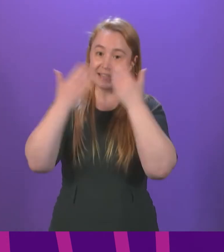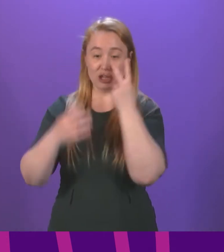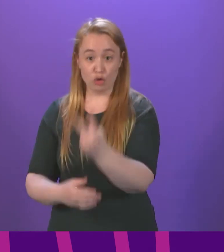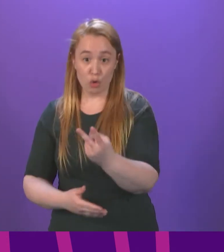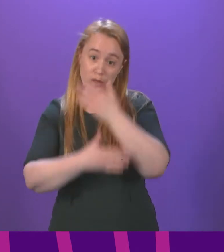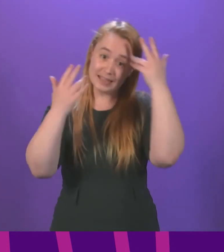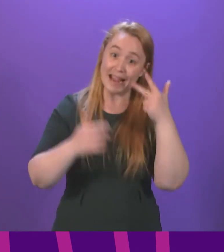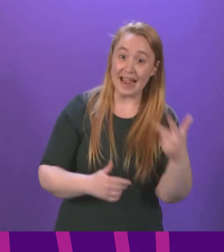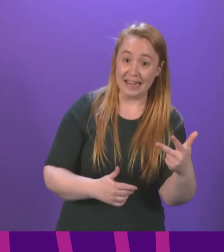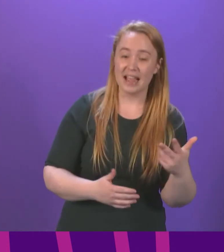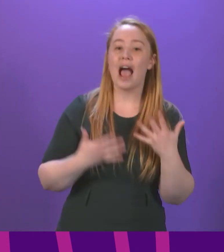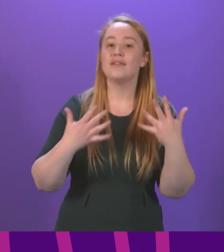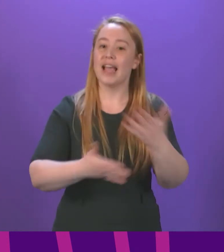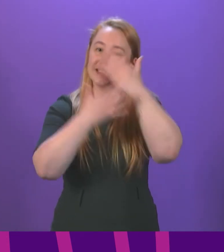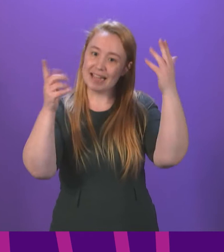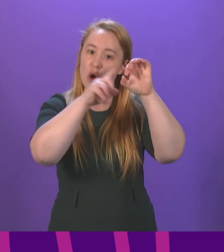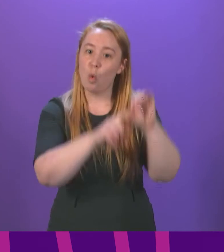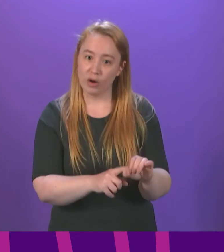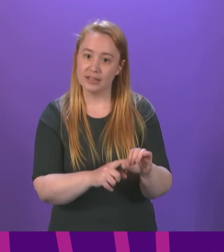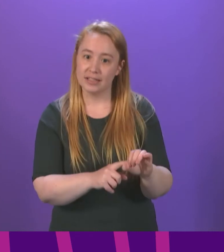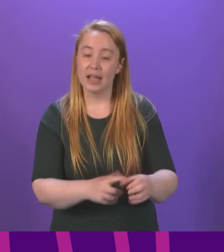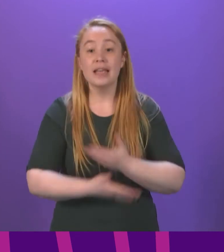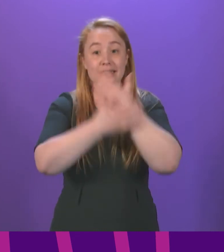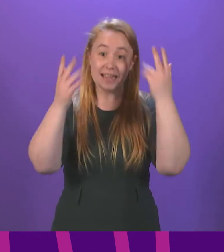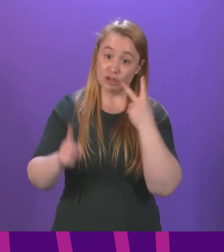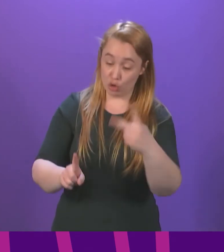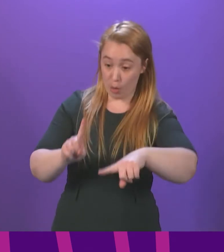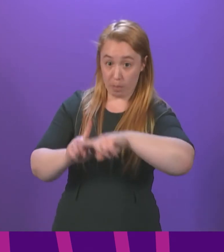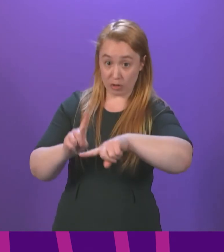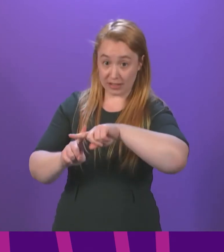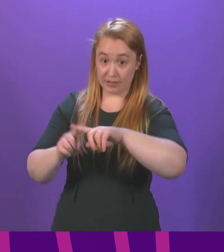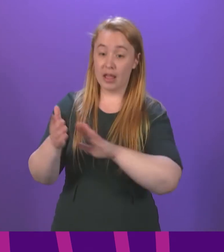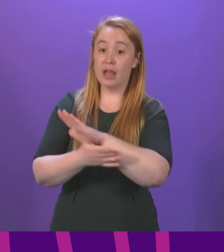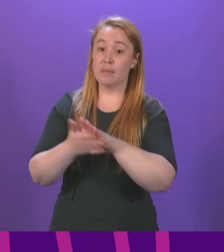8 of the 10-day quarantine, with all day 2 positive test results being sent for sequencing